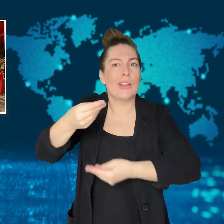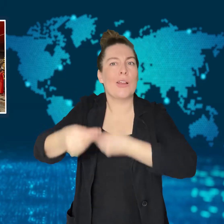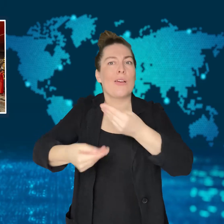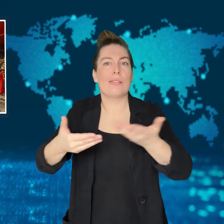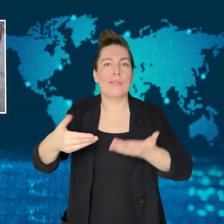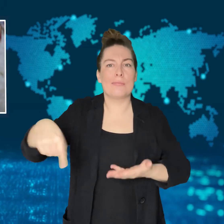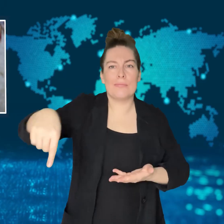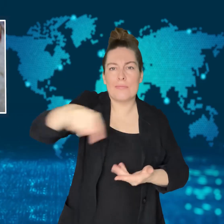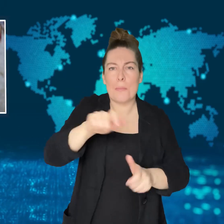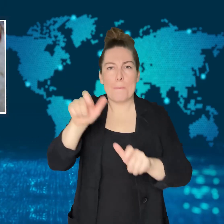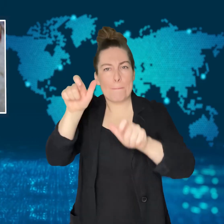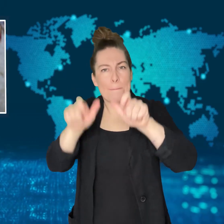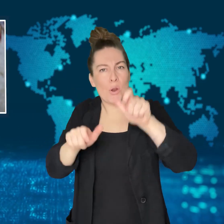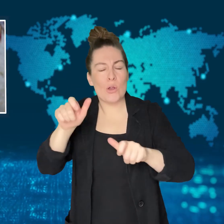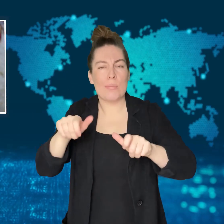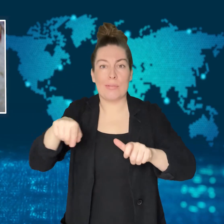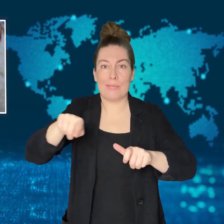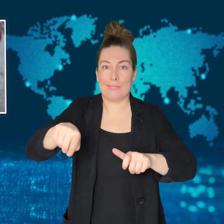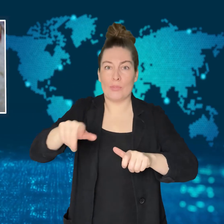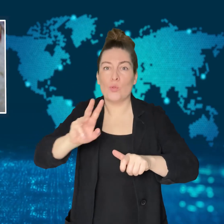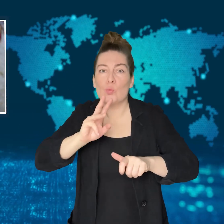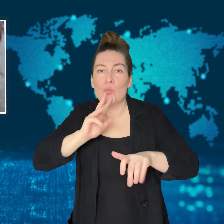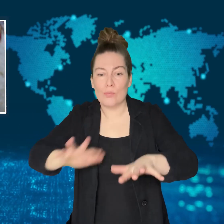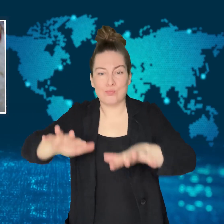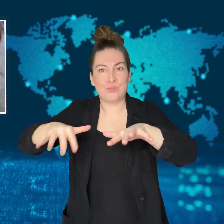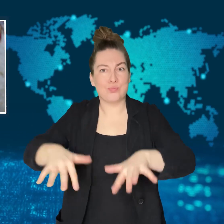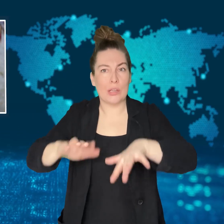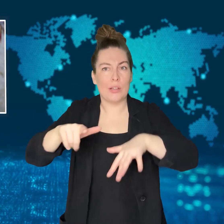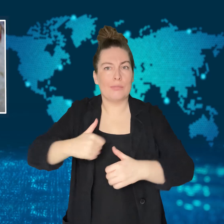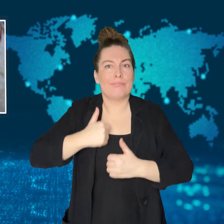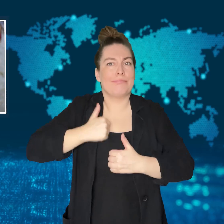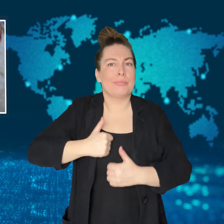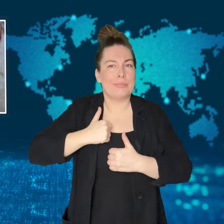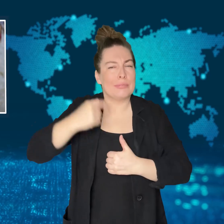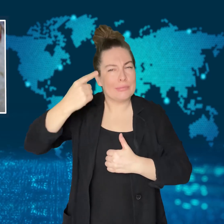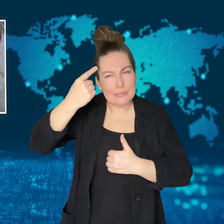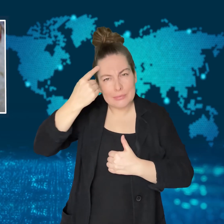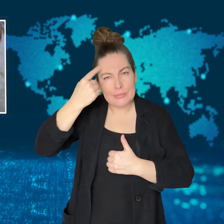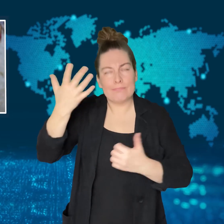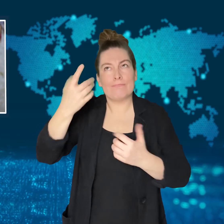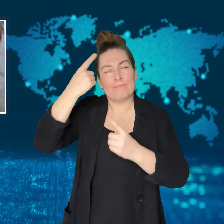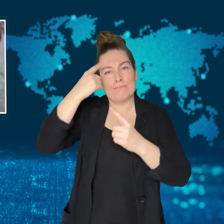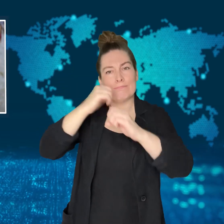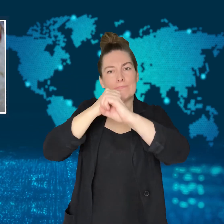take place as people dip